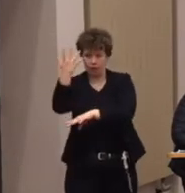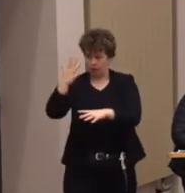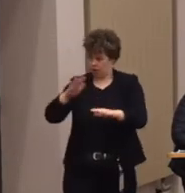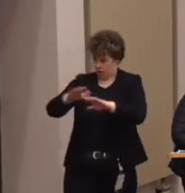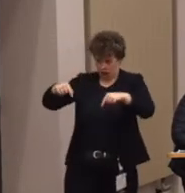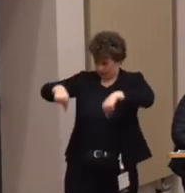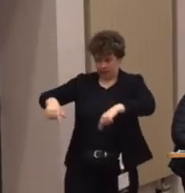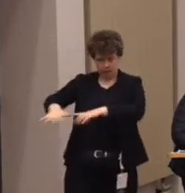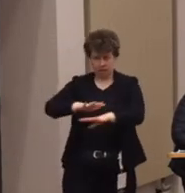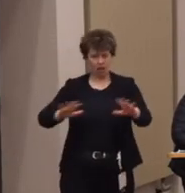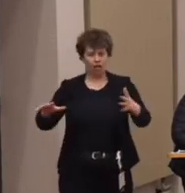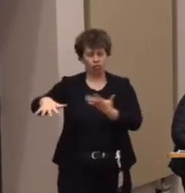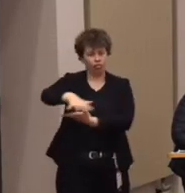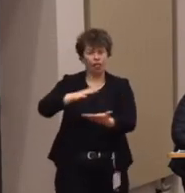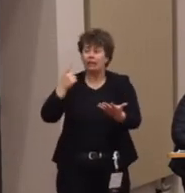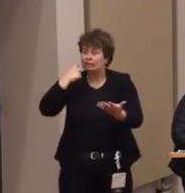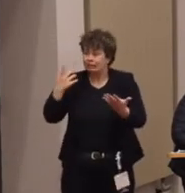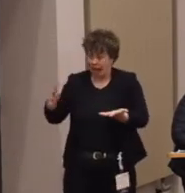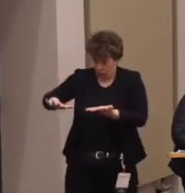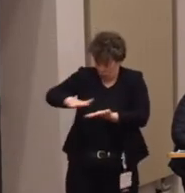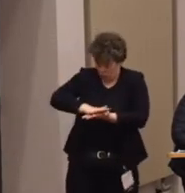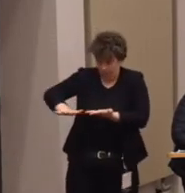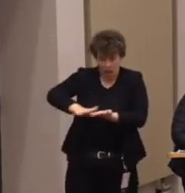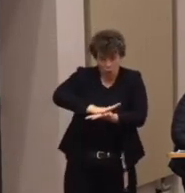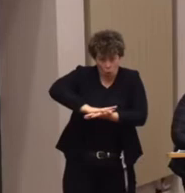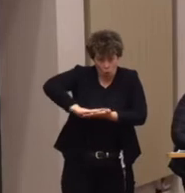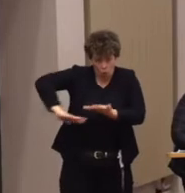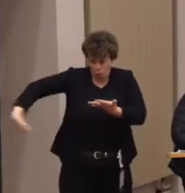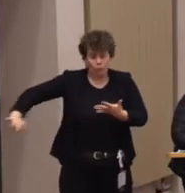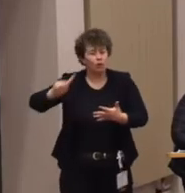barren due to the excessive pesticides and today as the persons with disabilities and